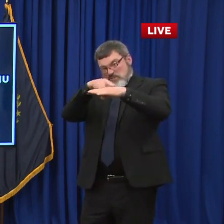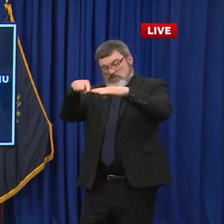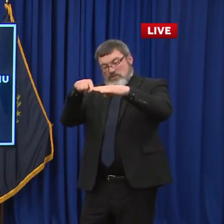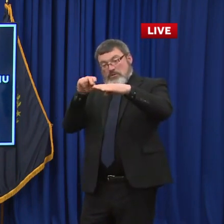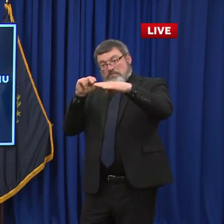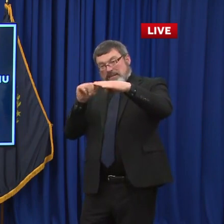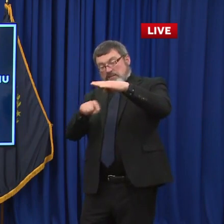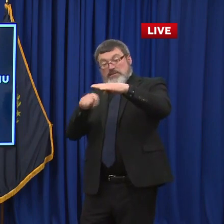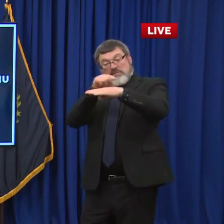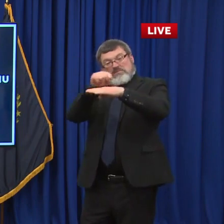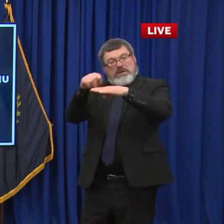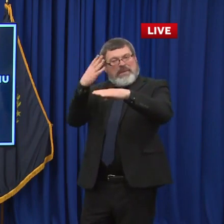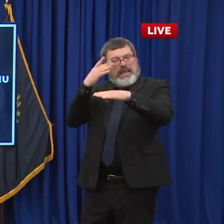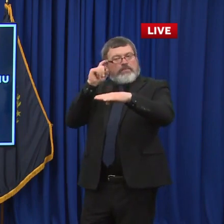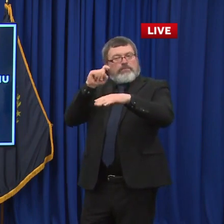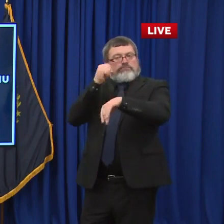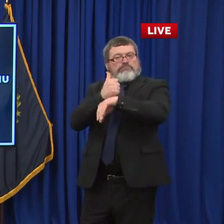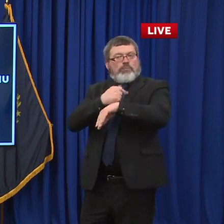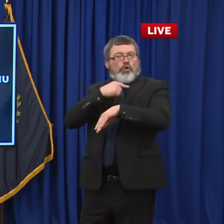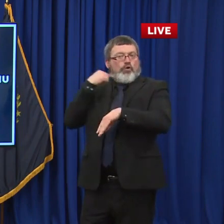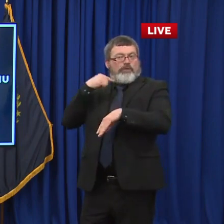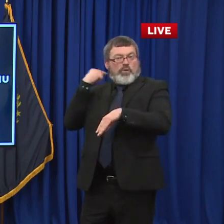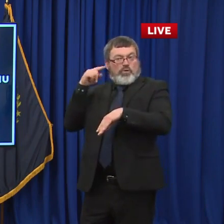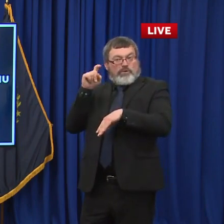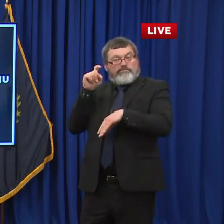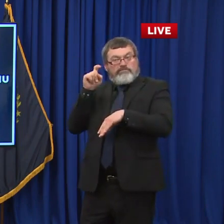IMPLEMENT KURDS -- CURFEWS ON THEIR BUSINESSES.